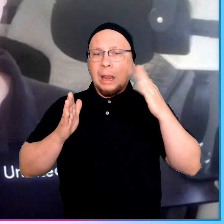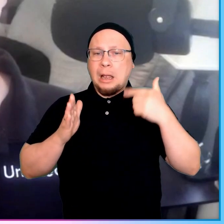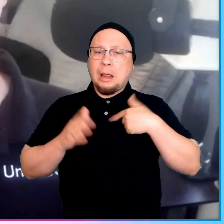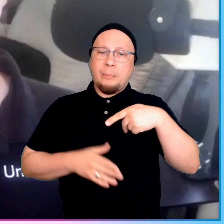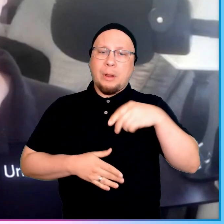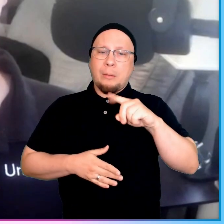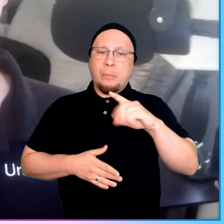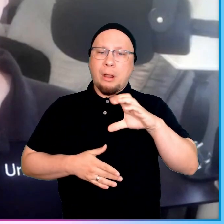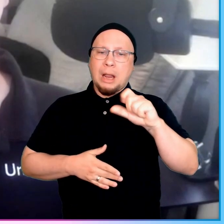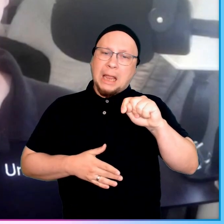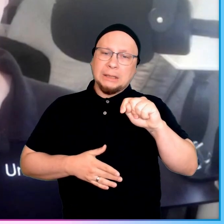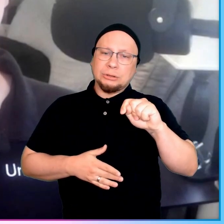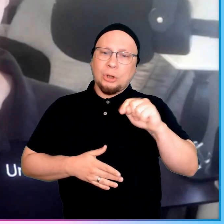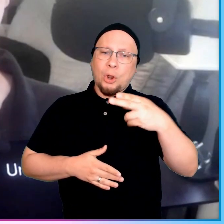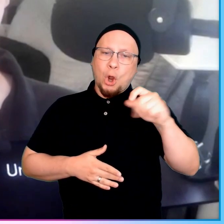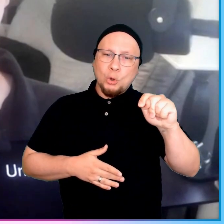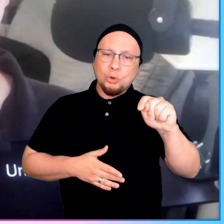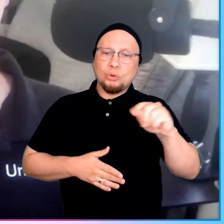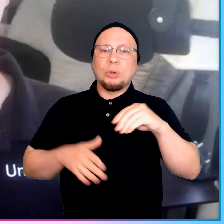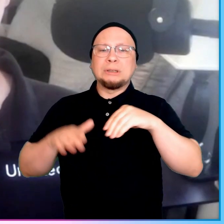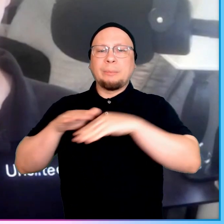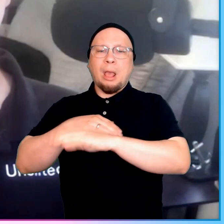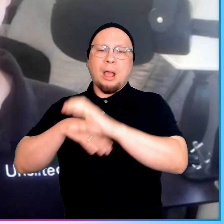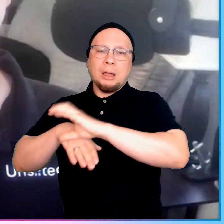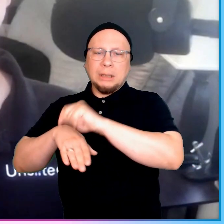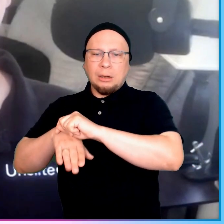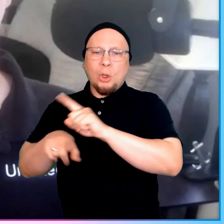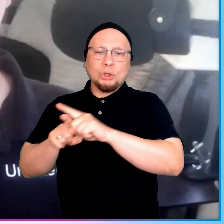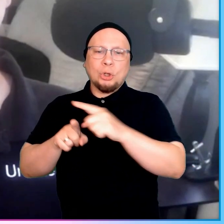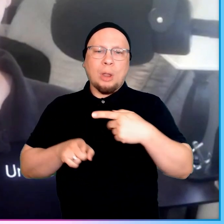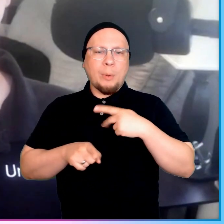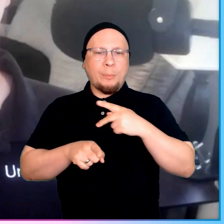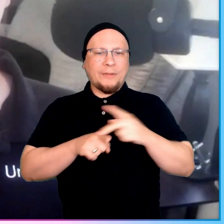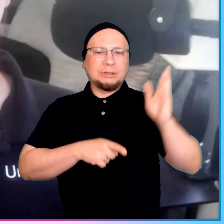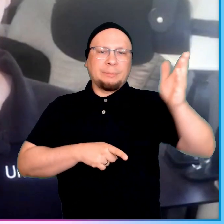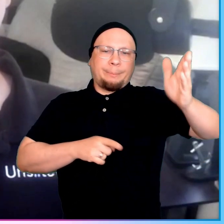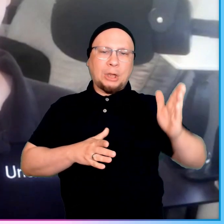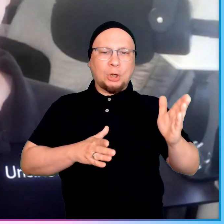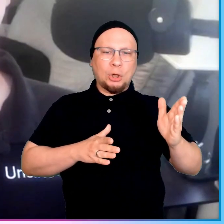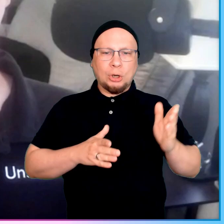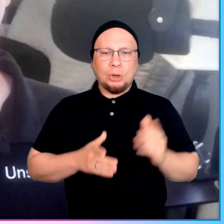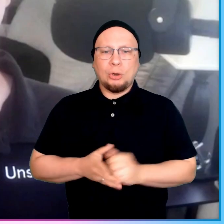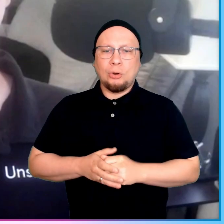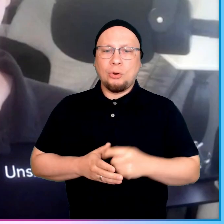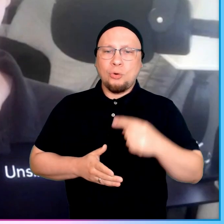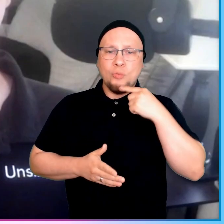consultant, professional speaker, and this is why accessibility in gaming is important to me.